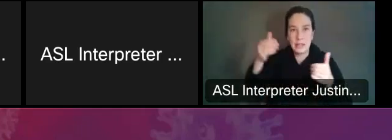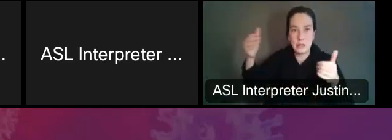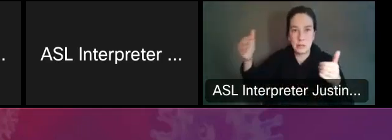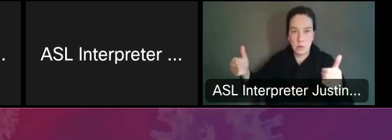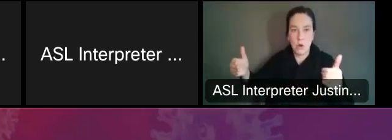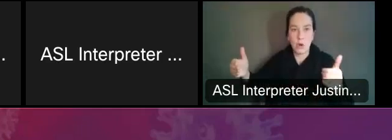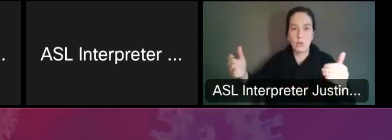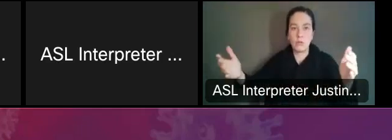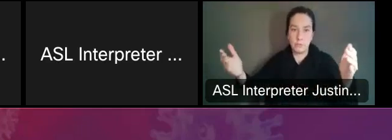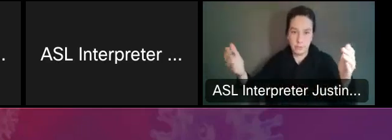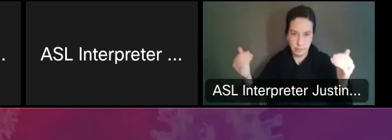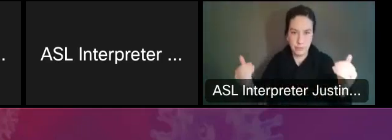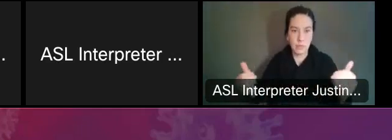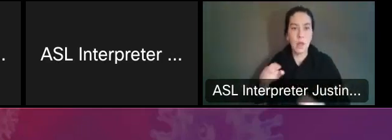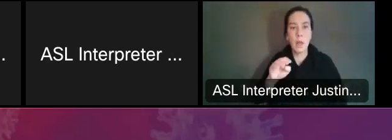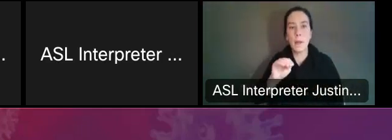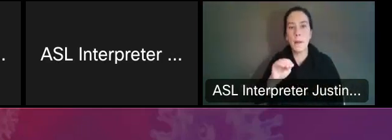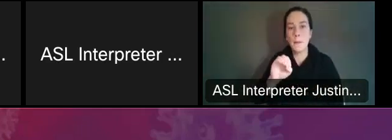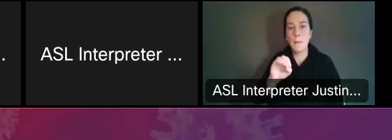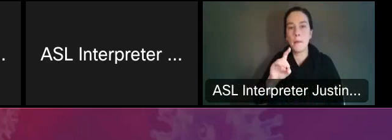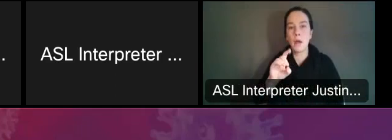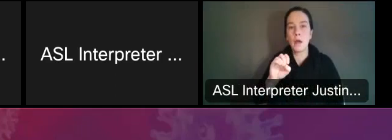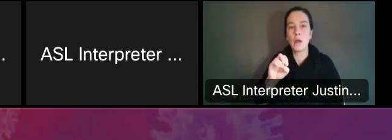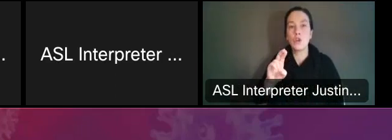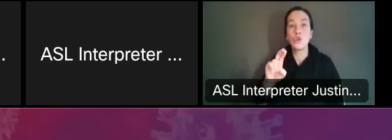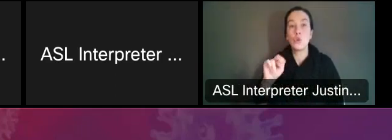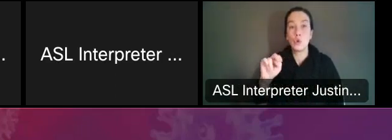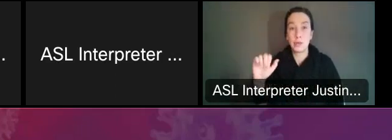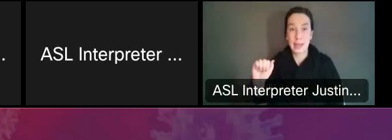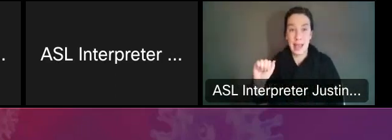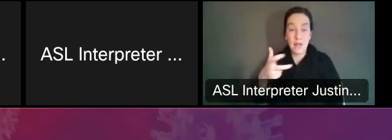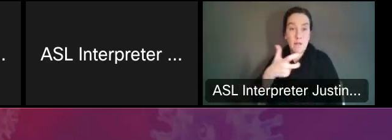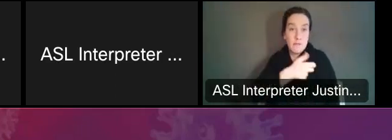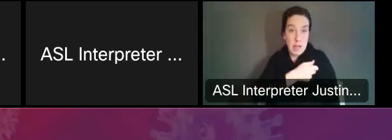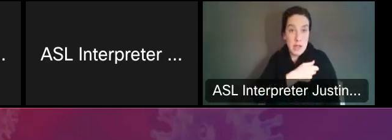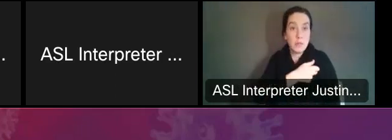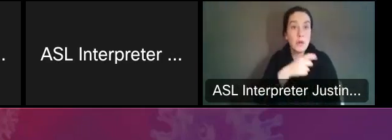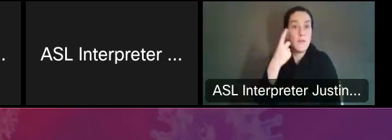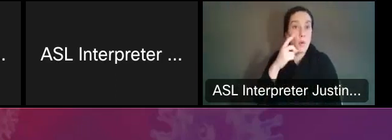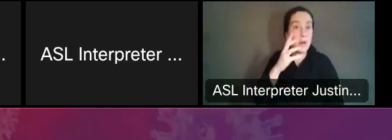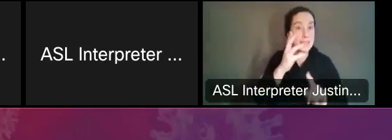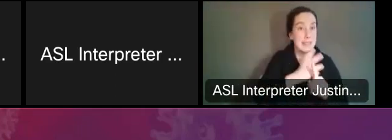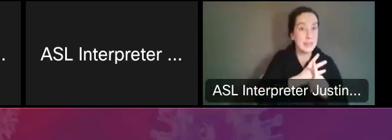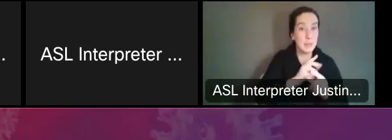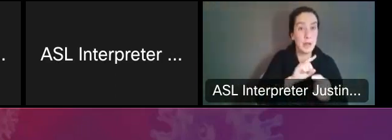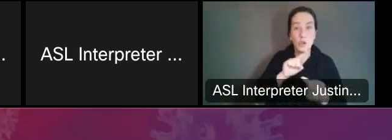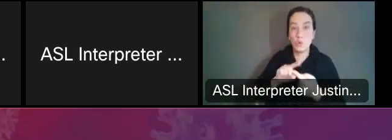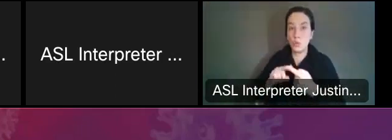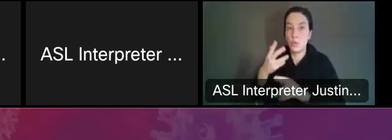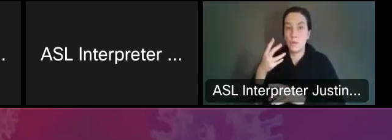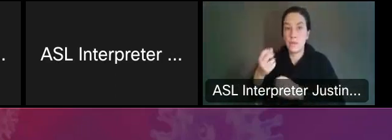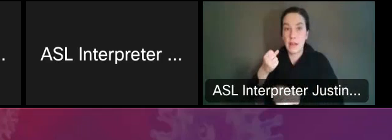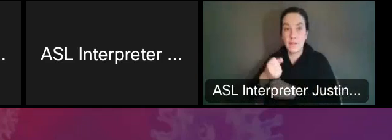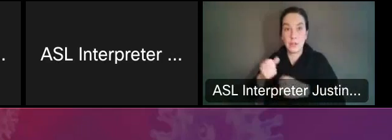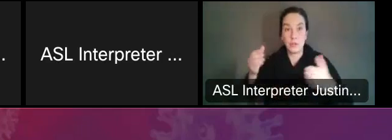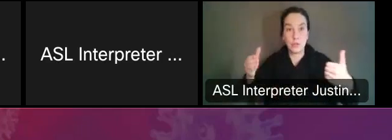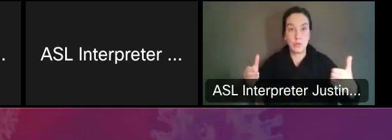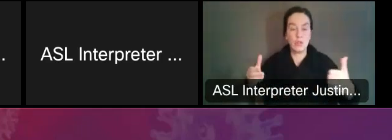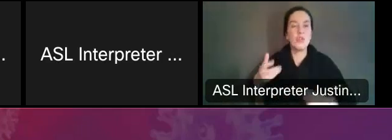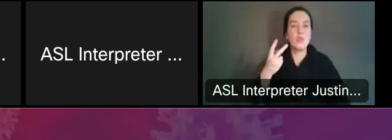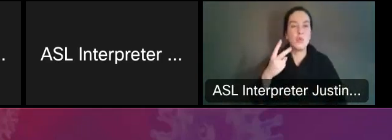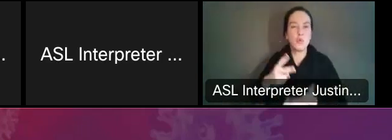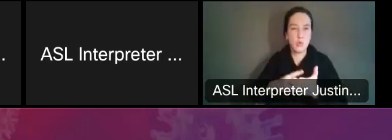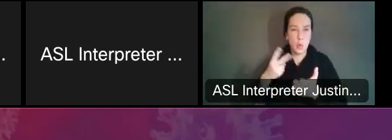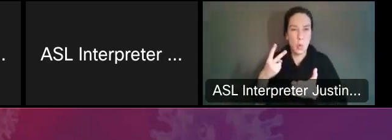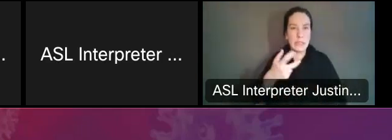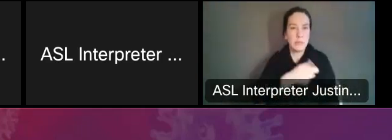The Madonna covered 19 vaccine for children. 6 months through 5 years is a todos series. The 2nd dose is given at least 4 weeks.